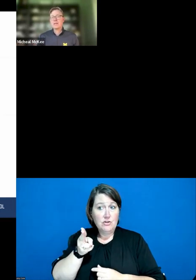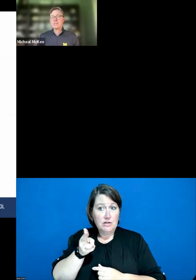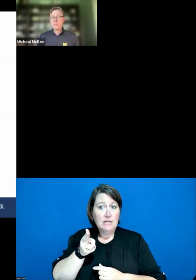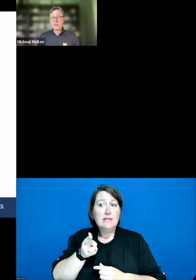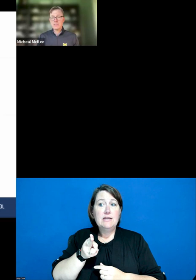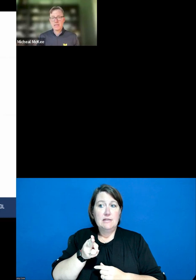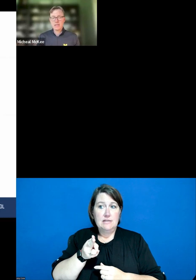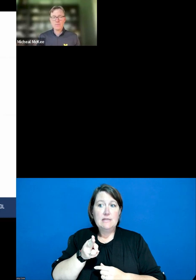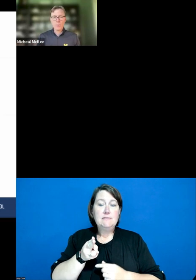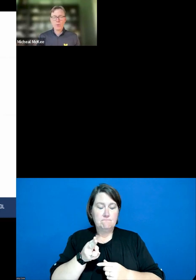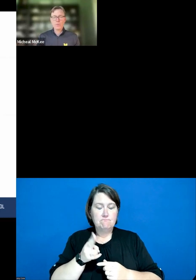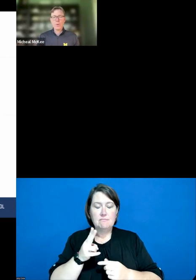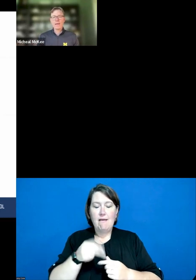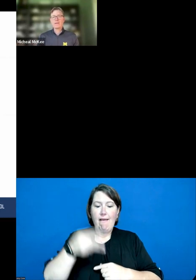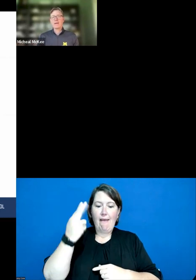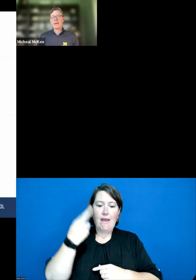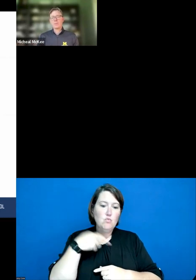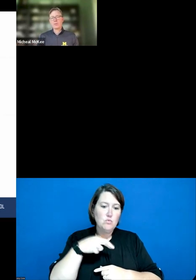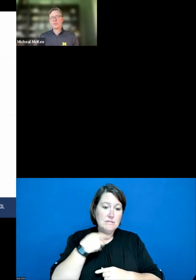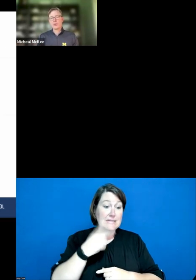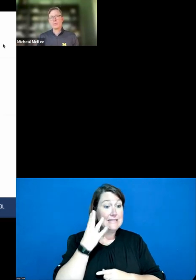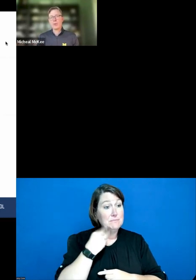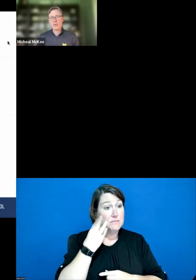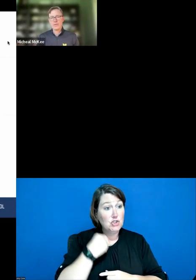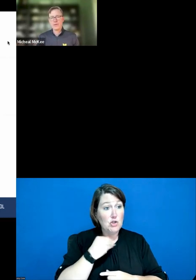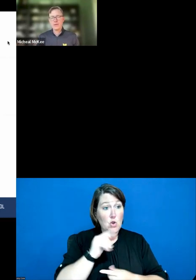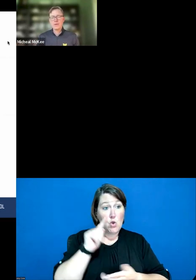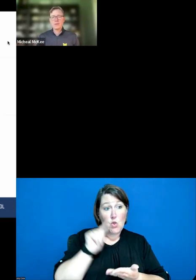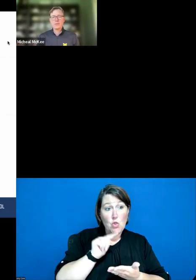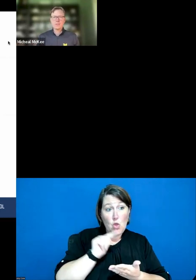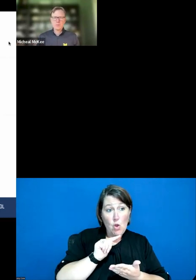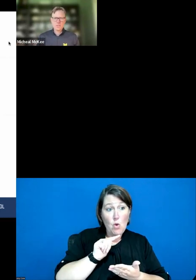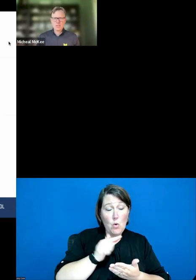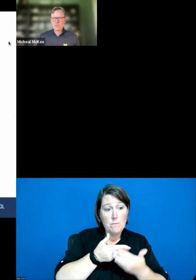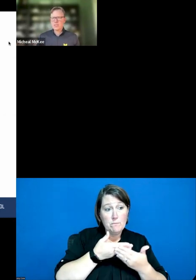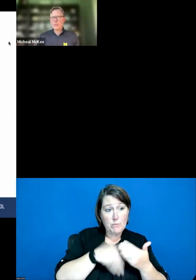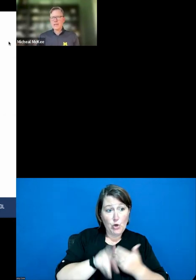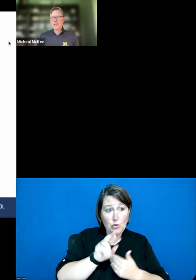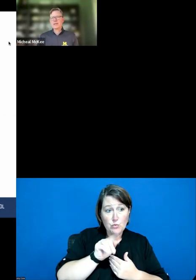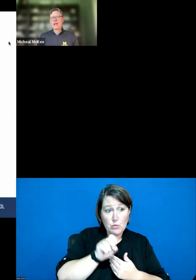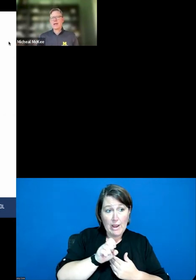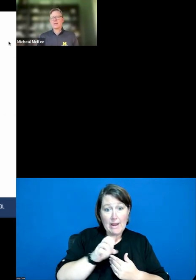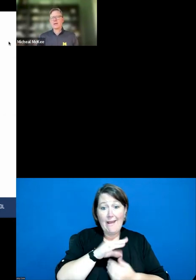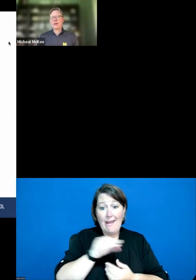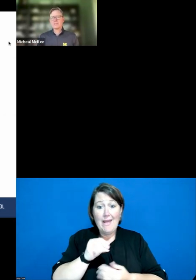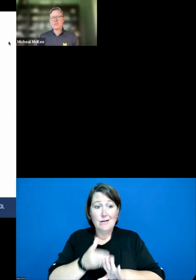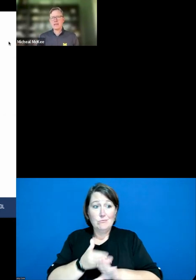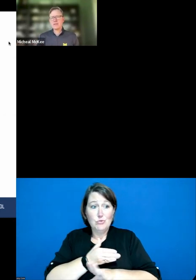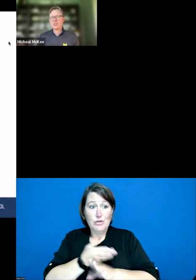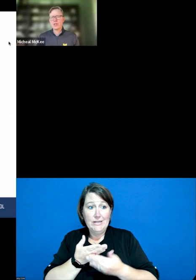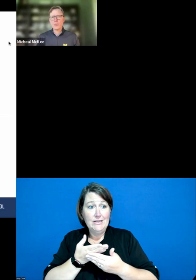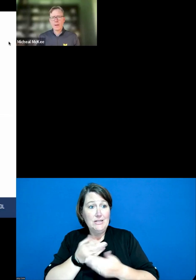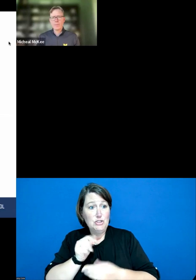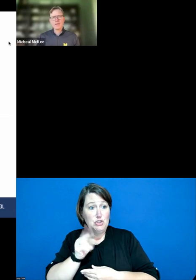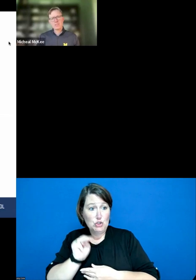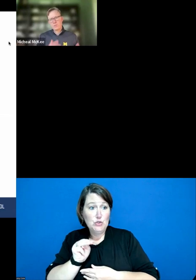experiencing low birth weight and pre term birth. This was disturbing and obviously the general population,